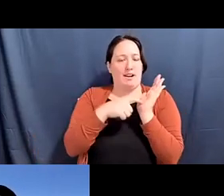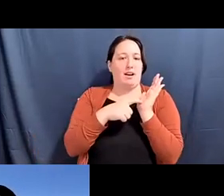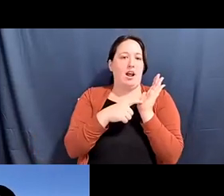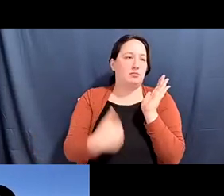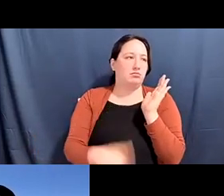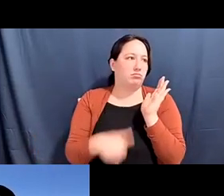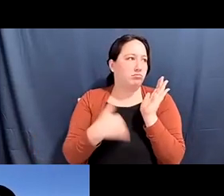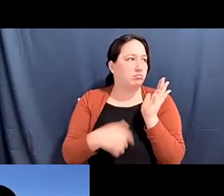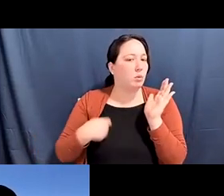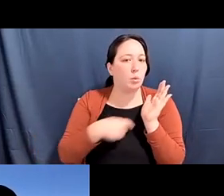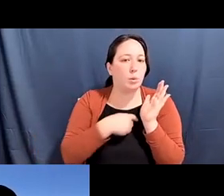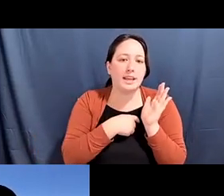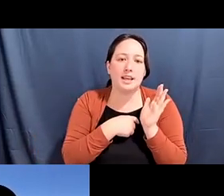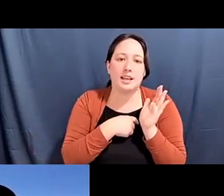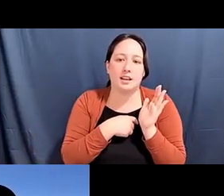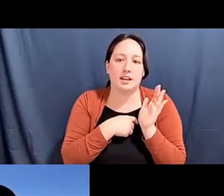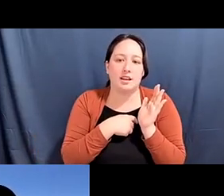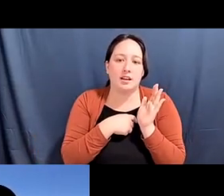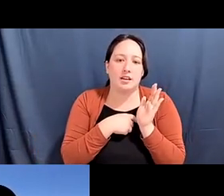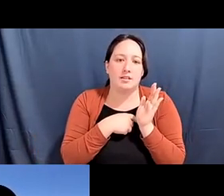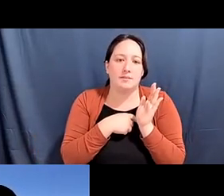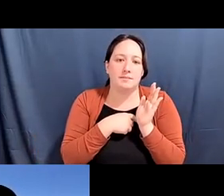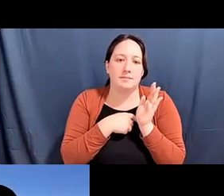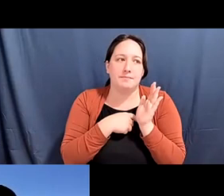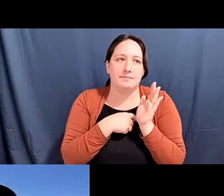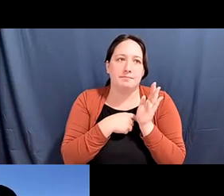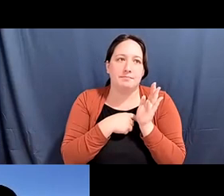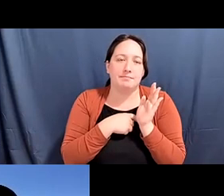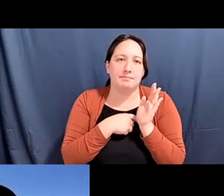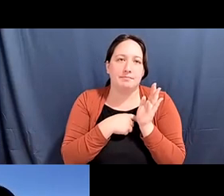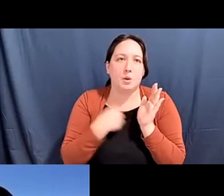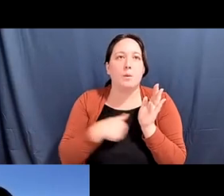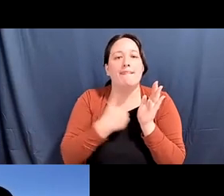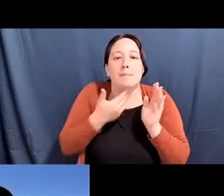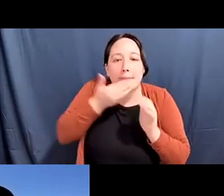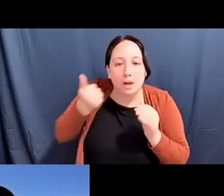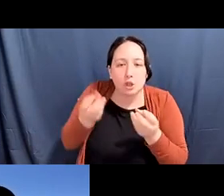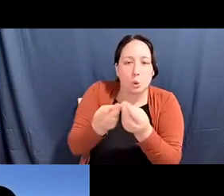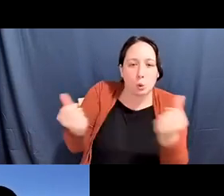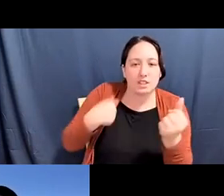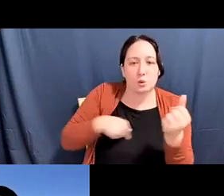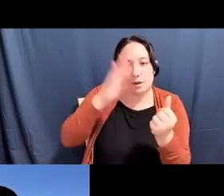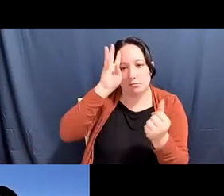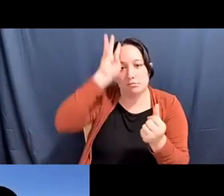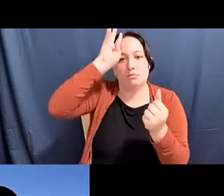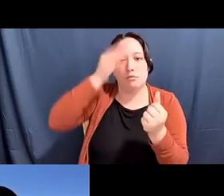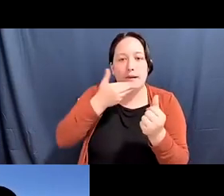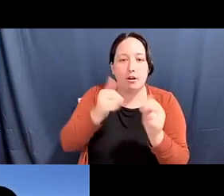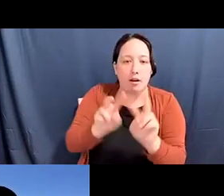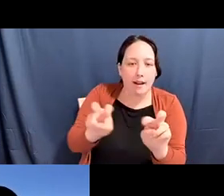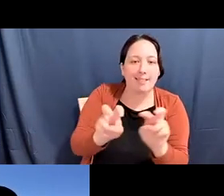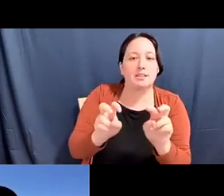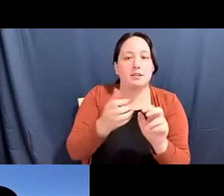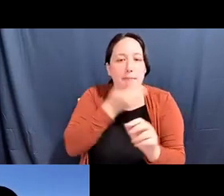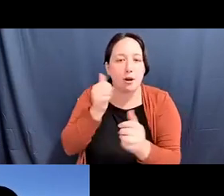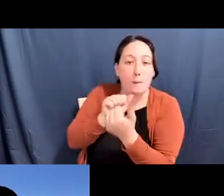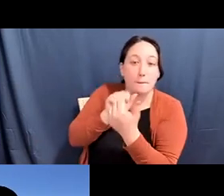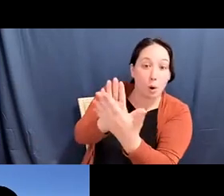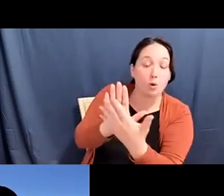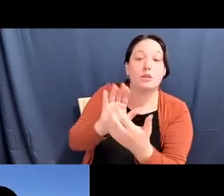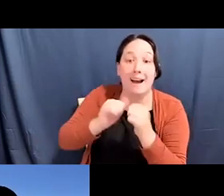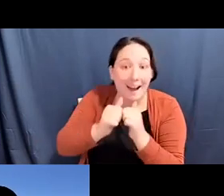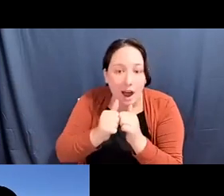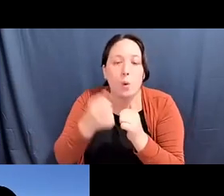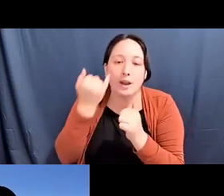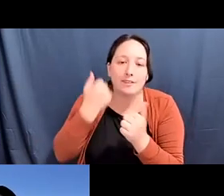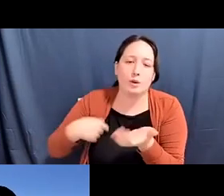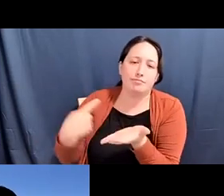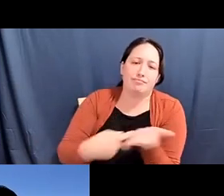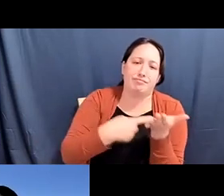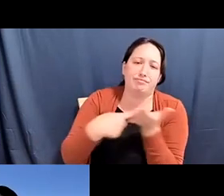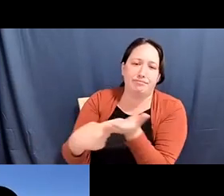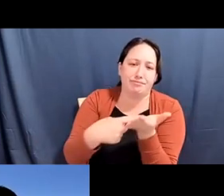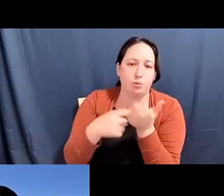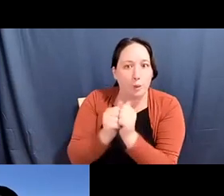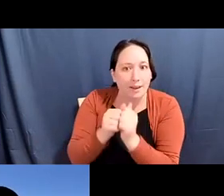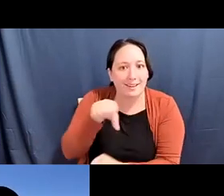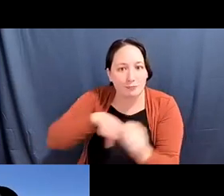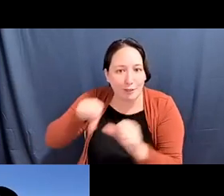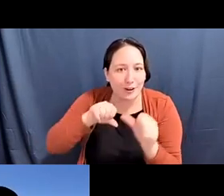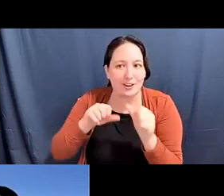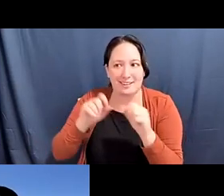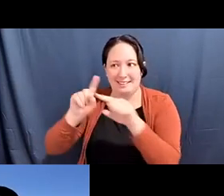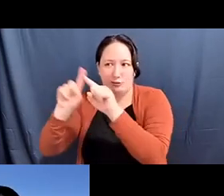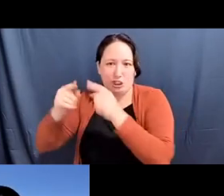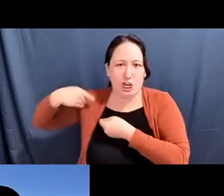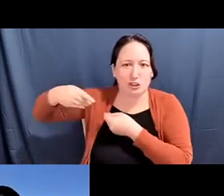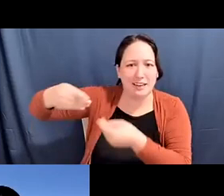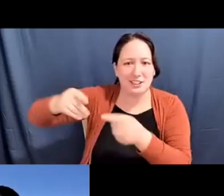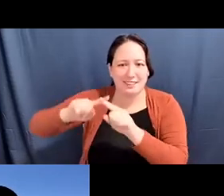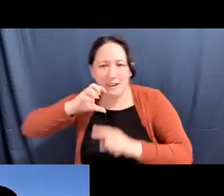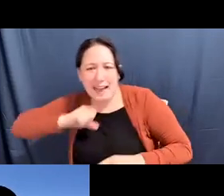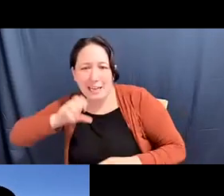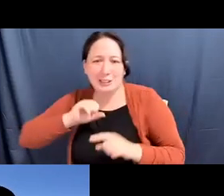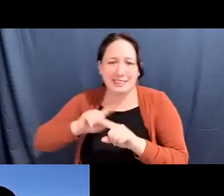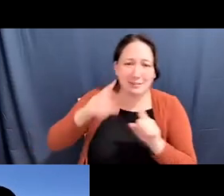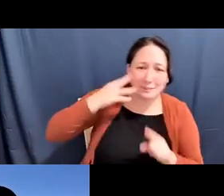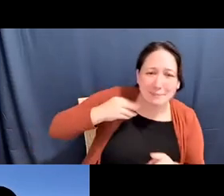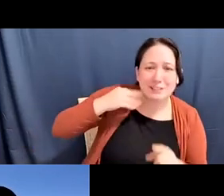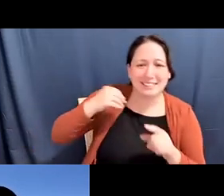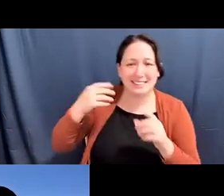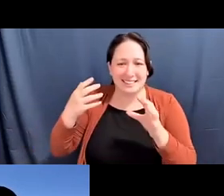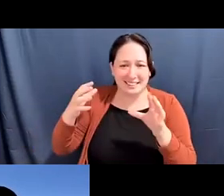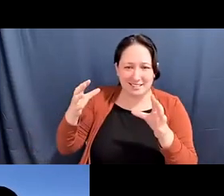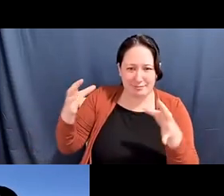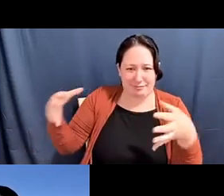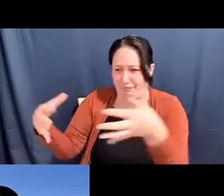Katherine Lee: that we come to better analysis, better solutions, better paths for moving forward by being in dialogue and being in conversation with others who might have different experiences or might bring in different perspectives and insights.